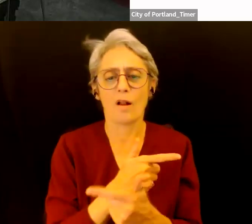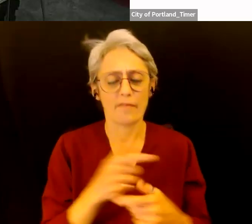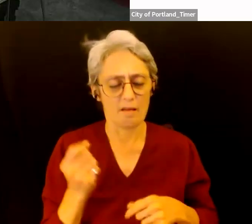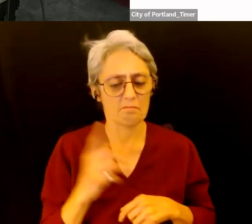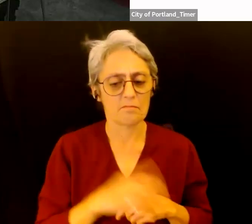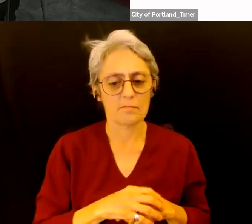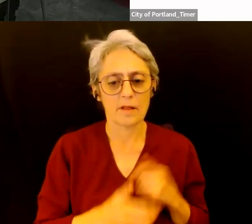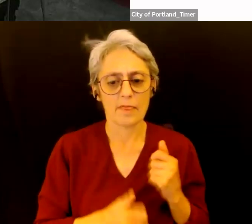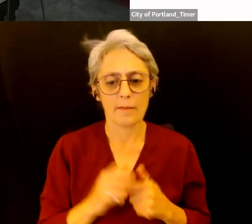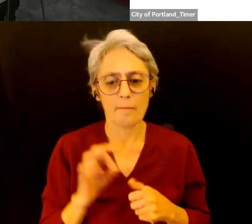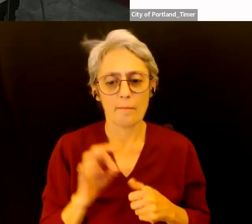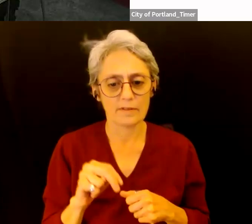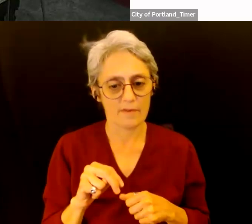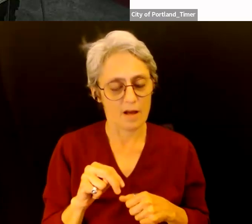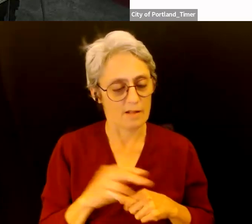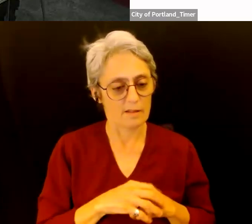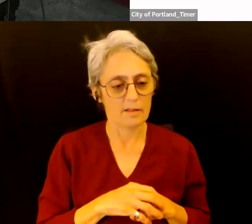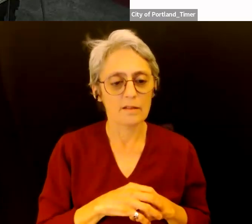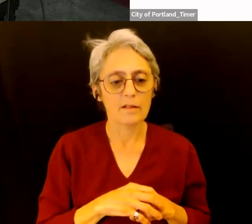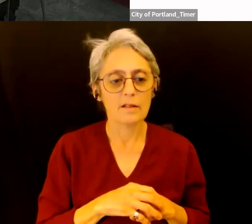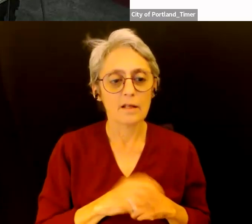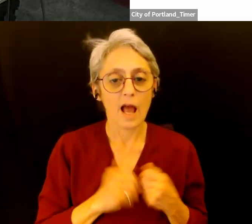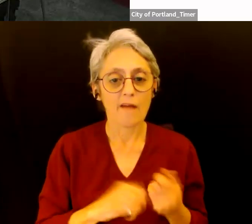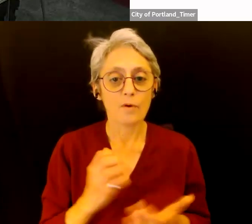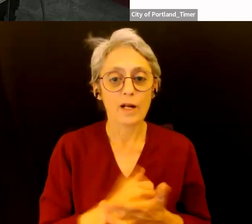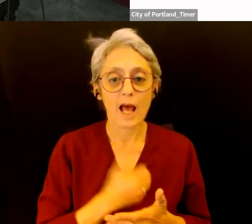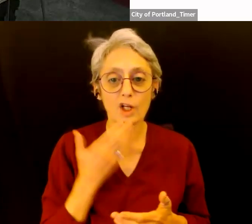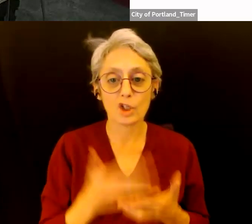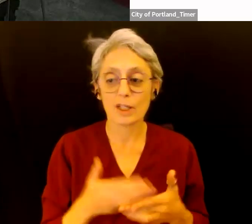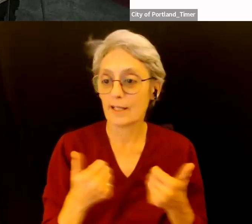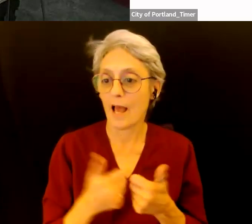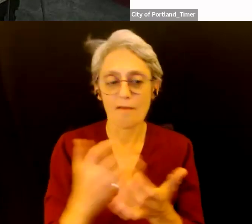Everybody had their chance for a good game. And I don't want to forget all the things we did in this league.